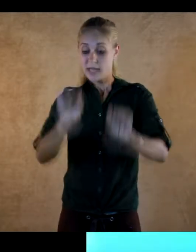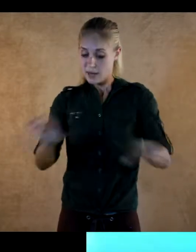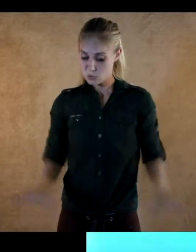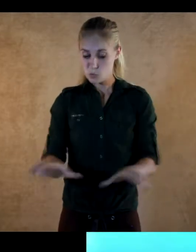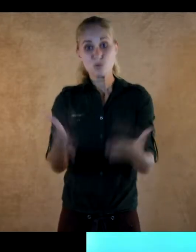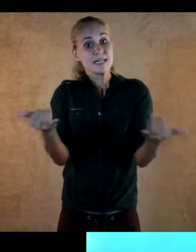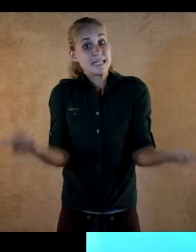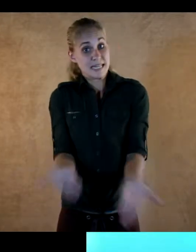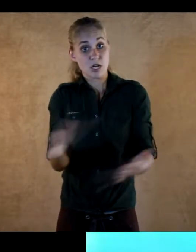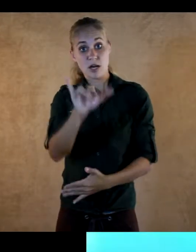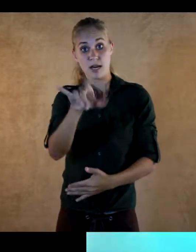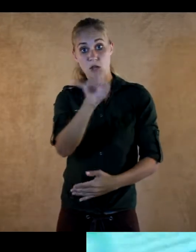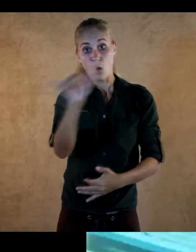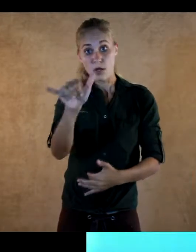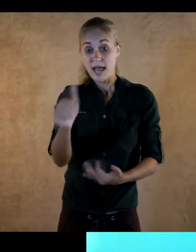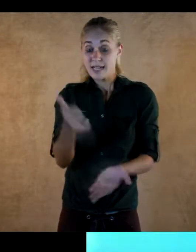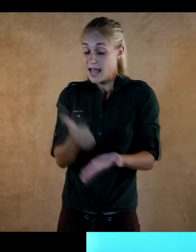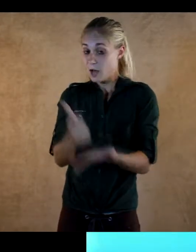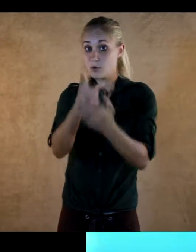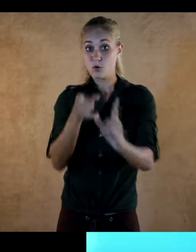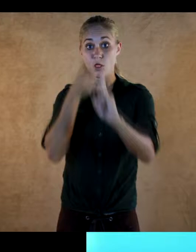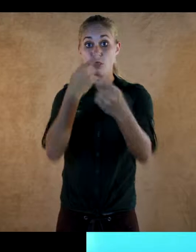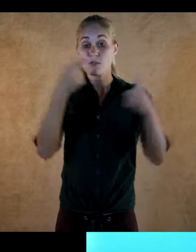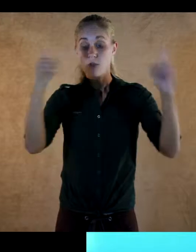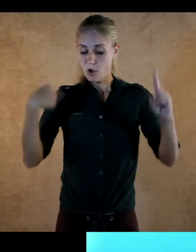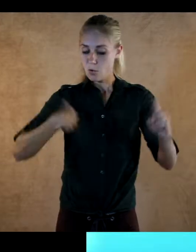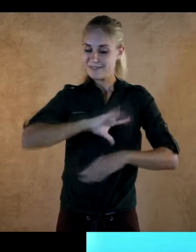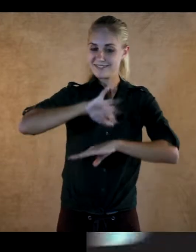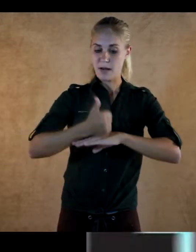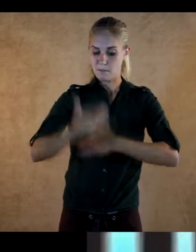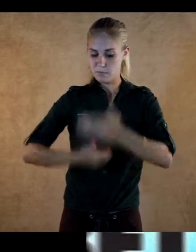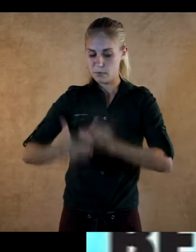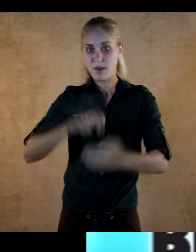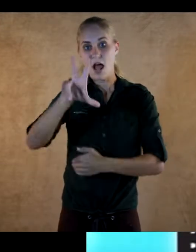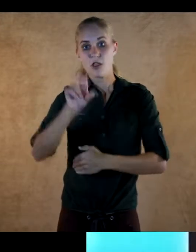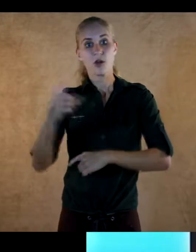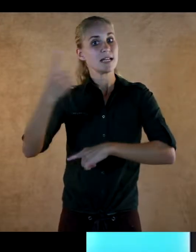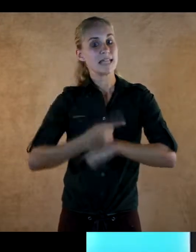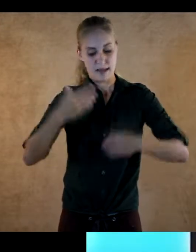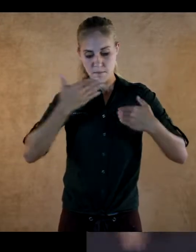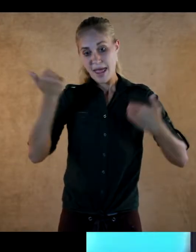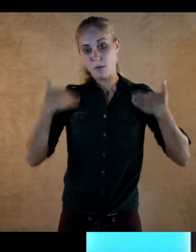And to help you achieve these goals, we've designed a step-by-step 30 Day Better Body Transformation plan.